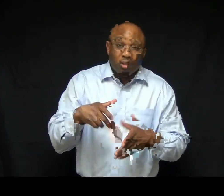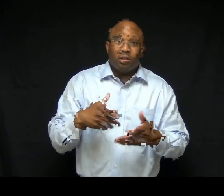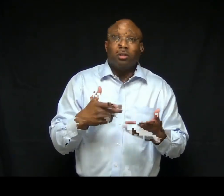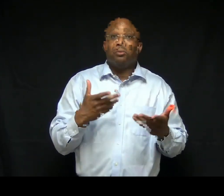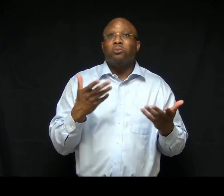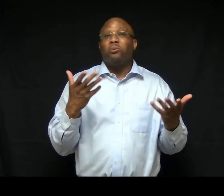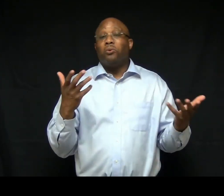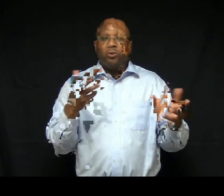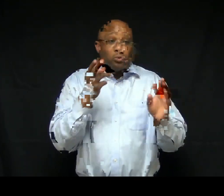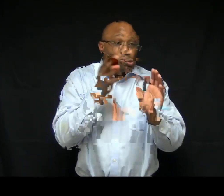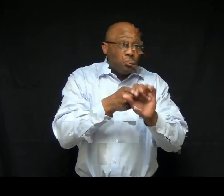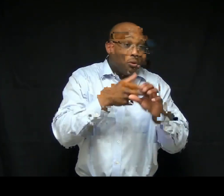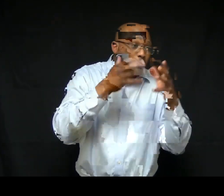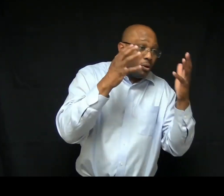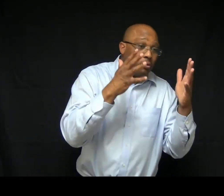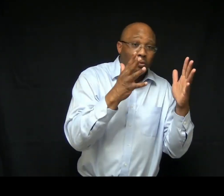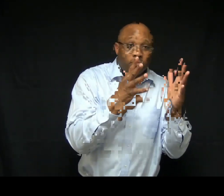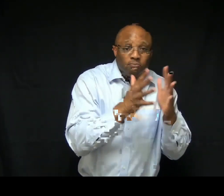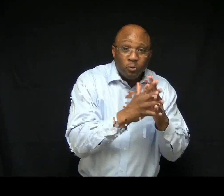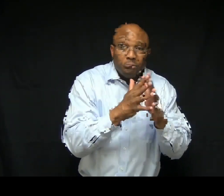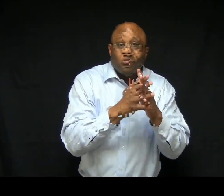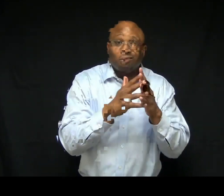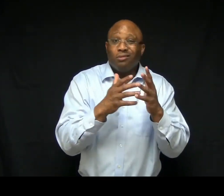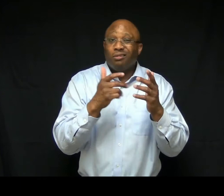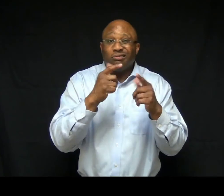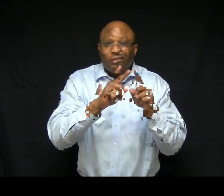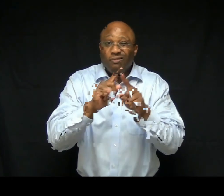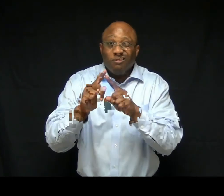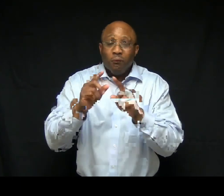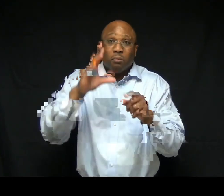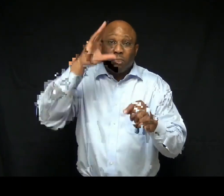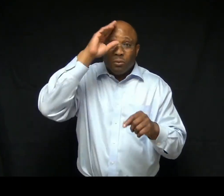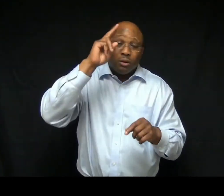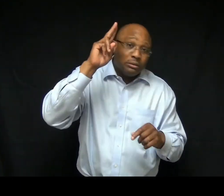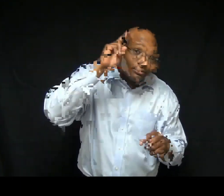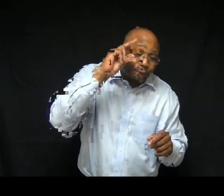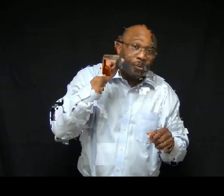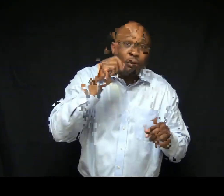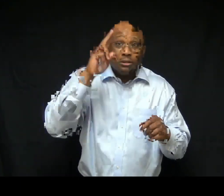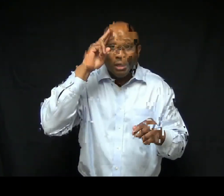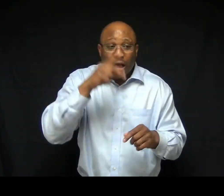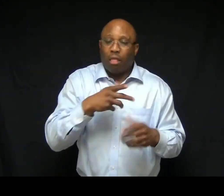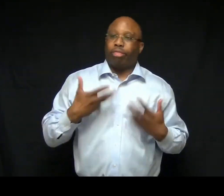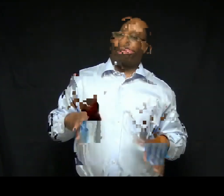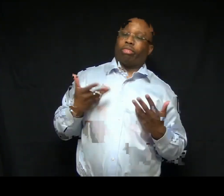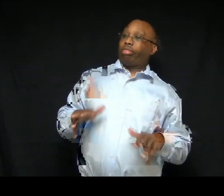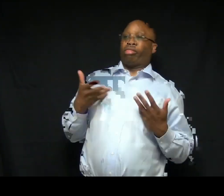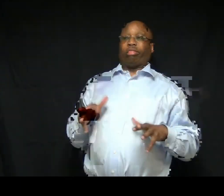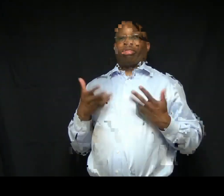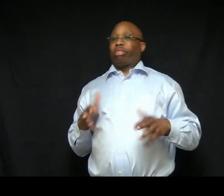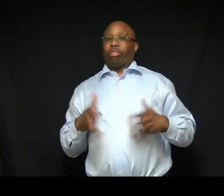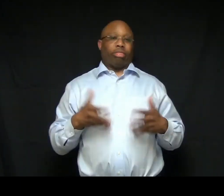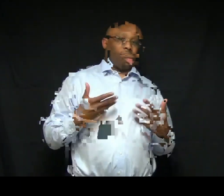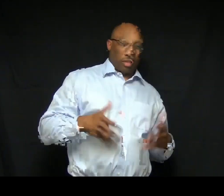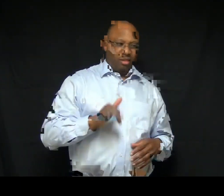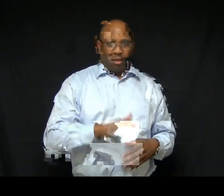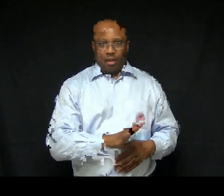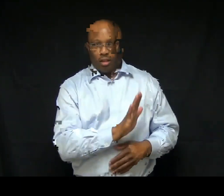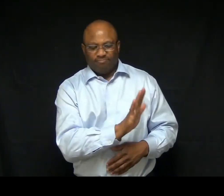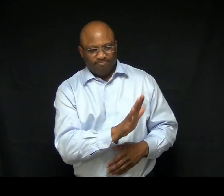withdrawal and apprehension about going to school, riding the bus, or